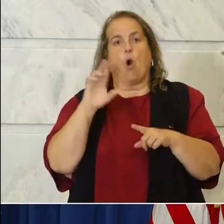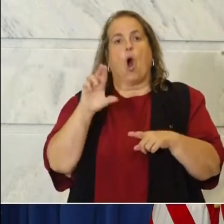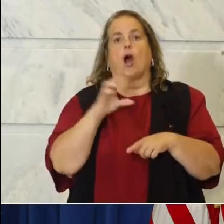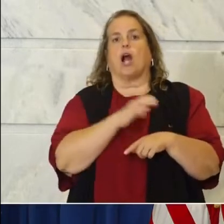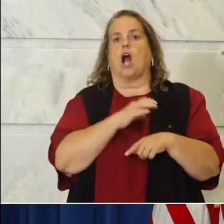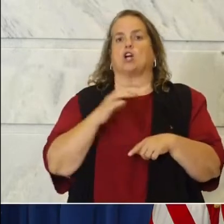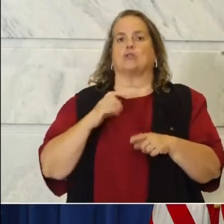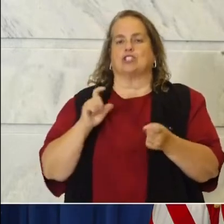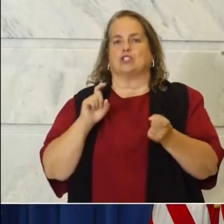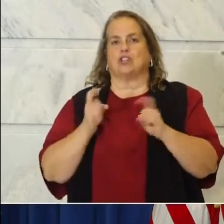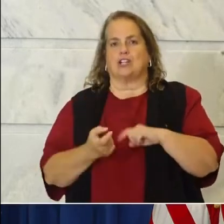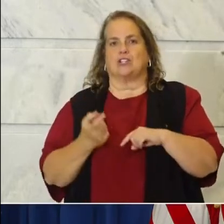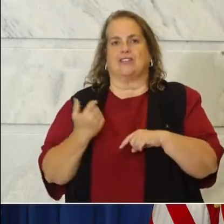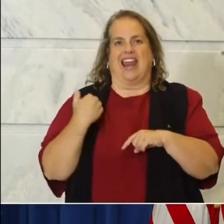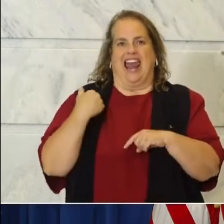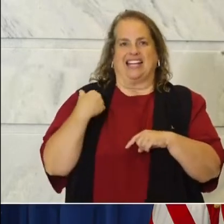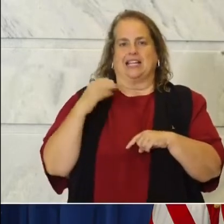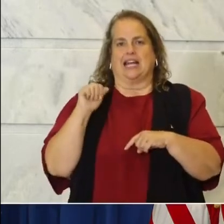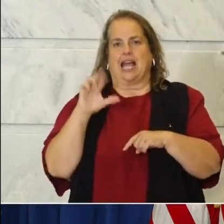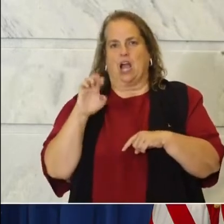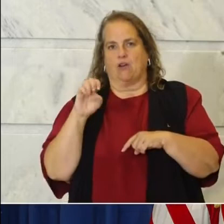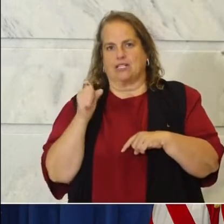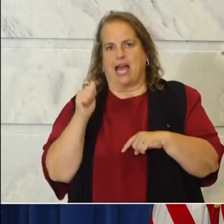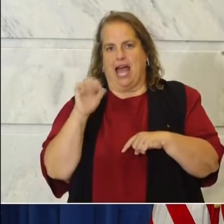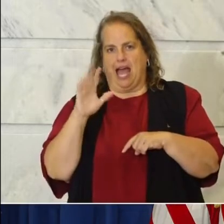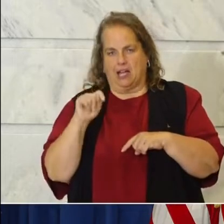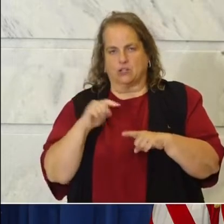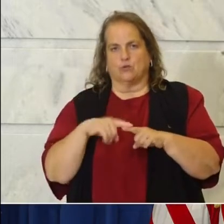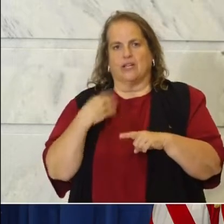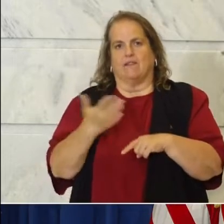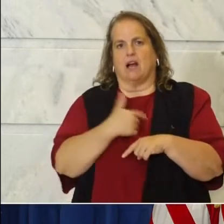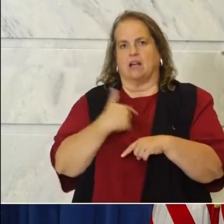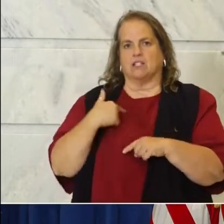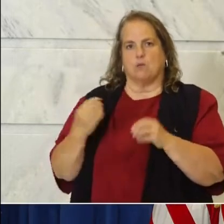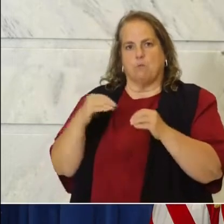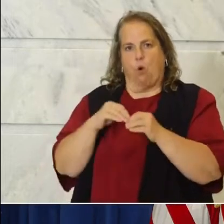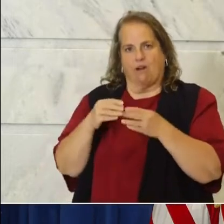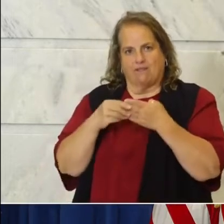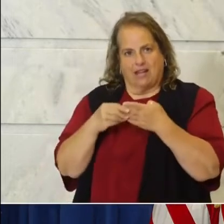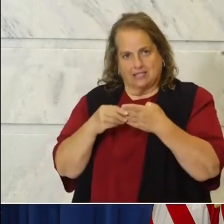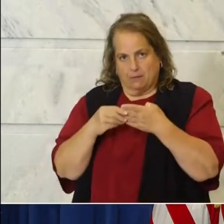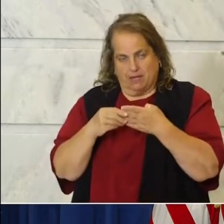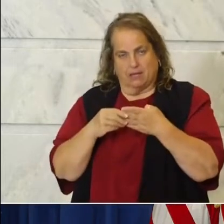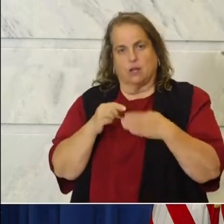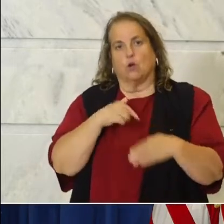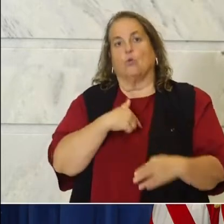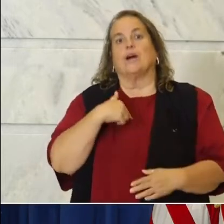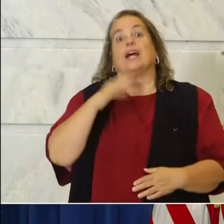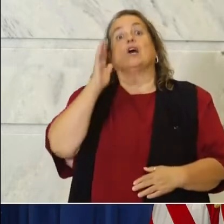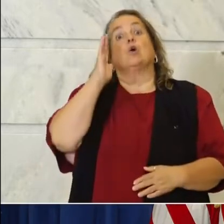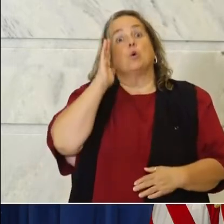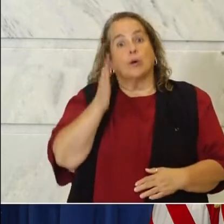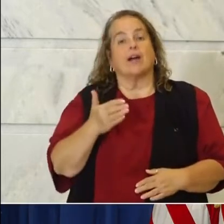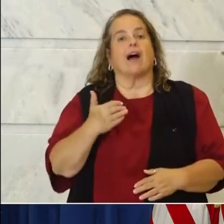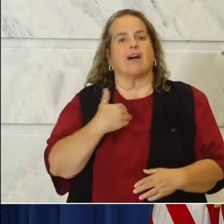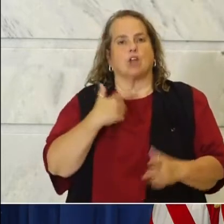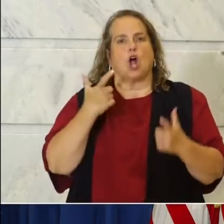giving us more flexibility to use past funds given to us directly in our budget, we will be looking at, I believe, the largest budget cuts in our